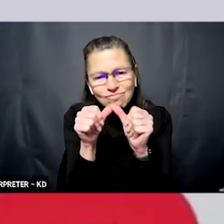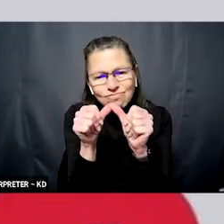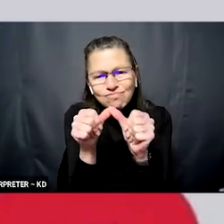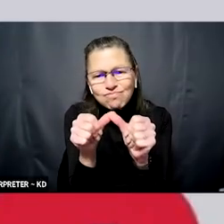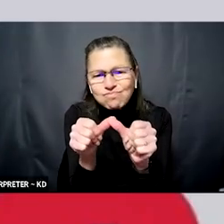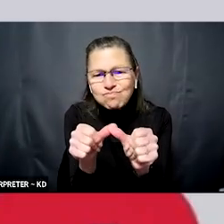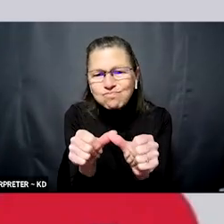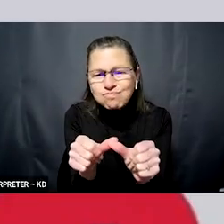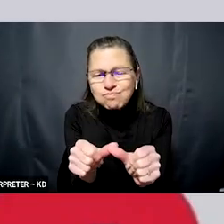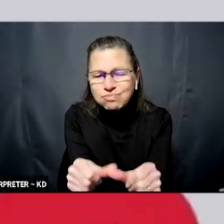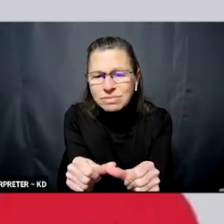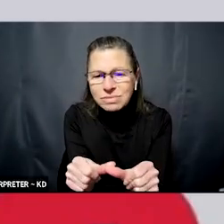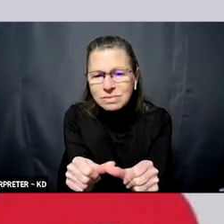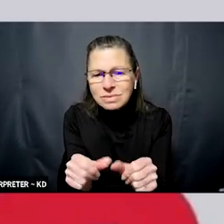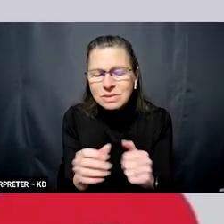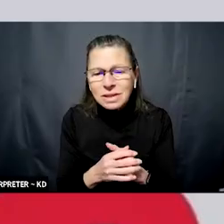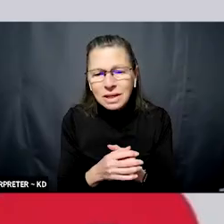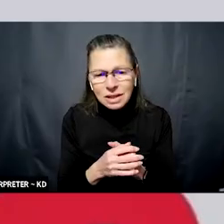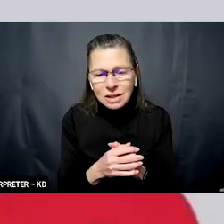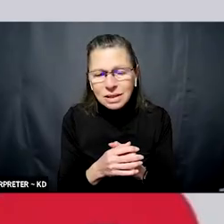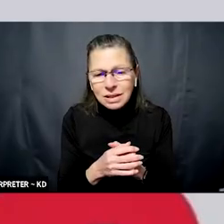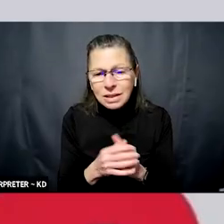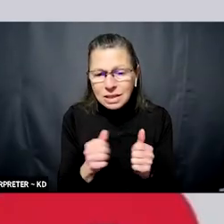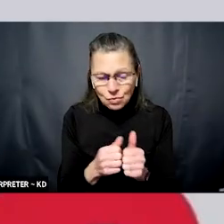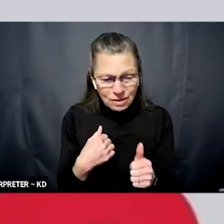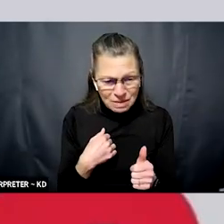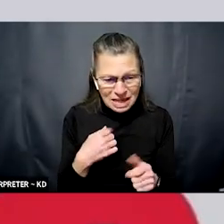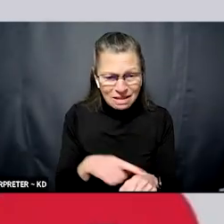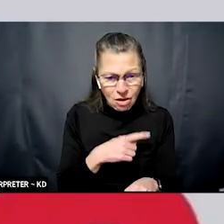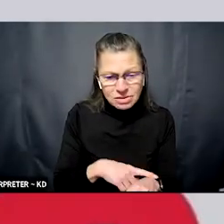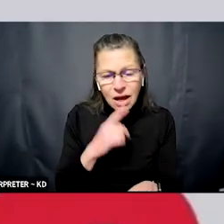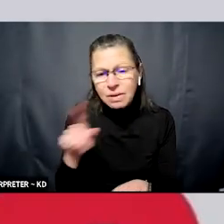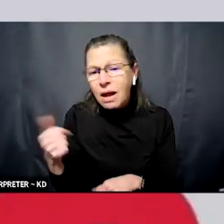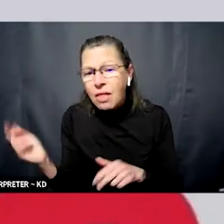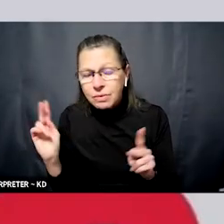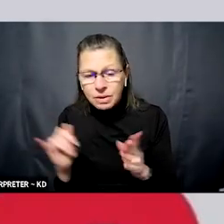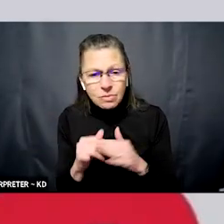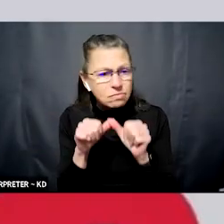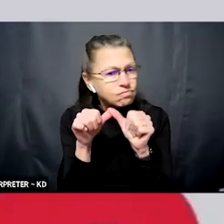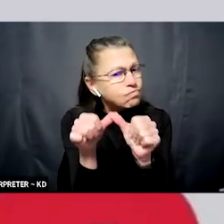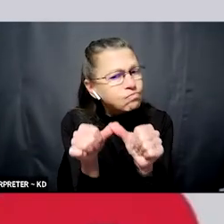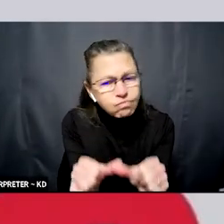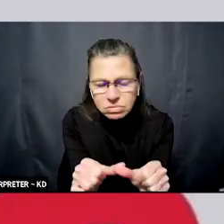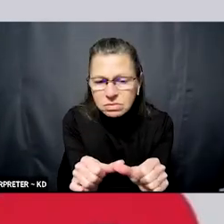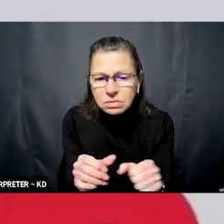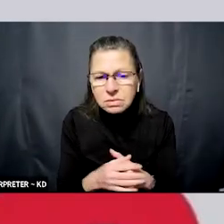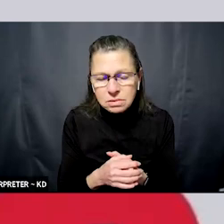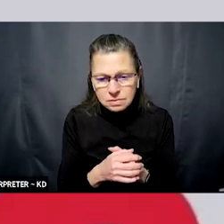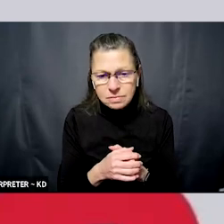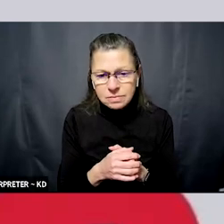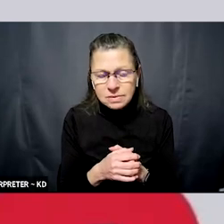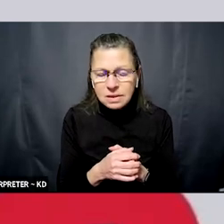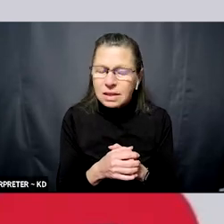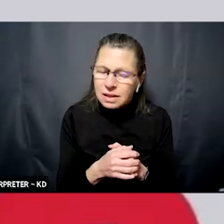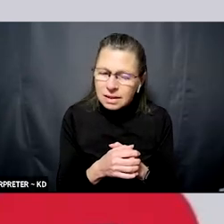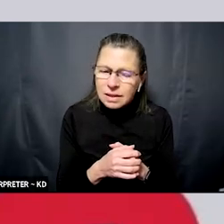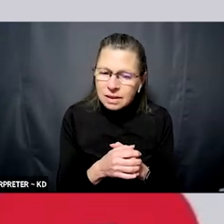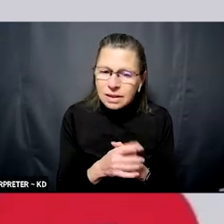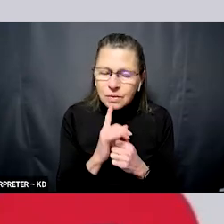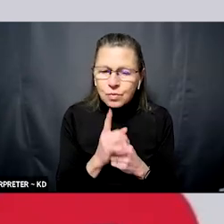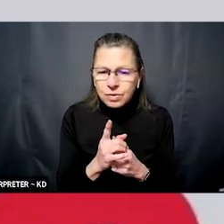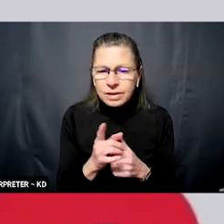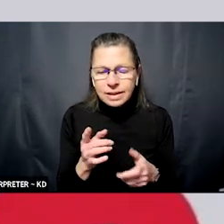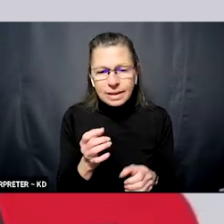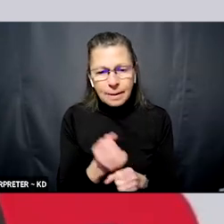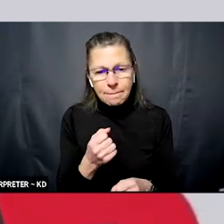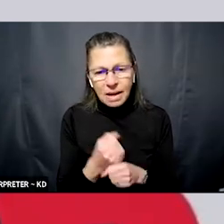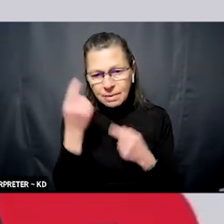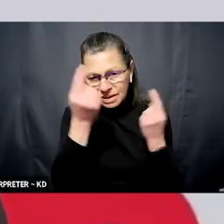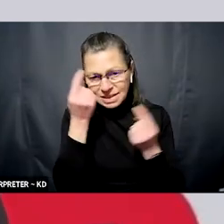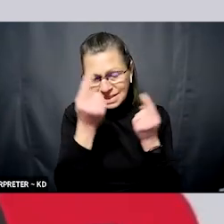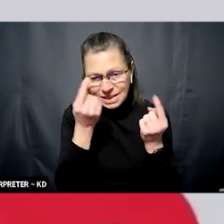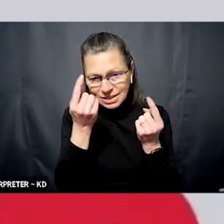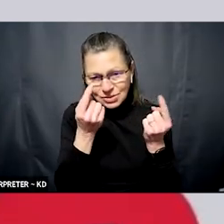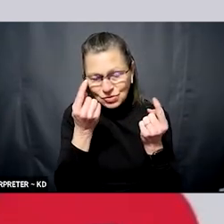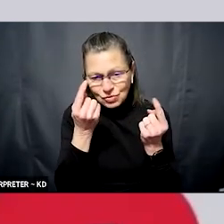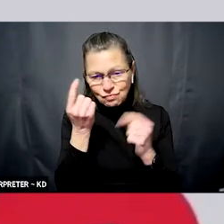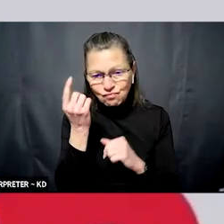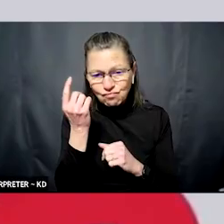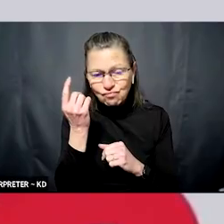stay with others also for a long time. And this made me think about the future questions. There